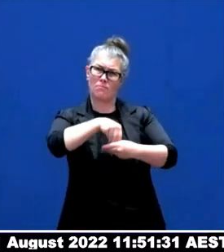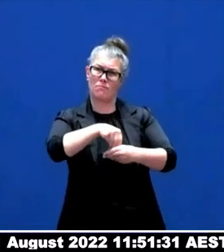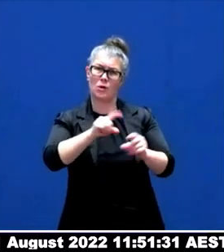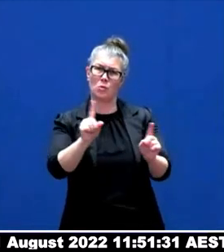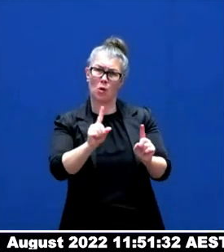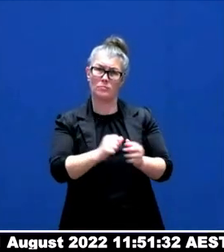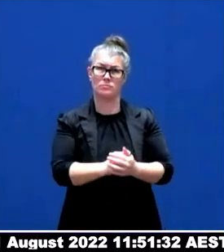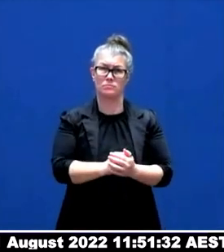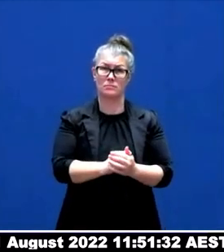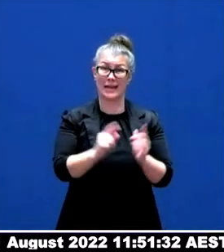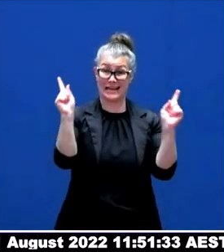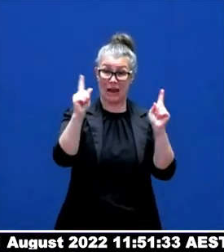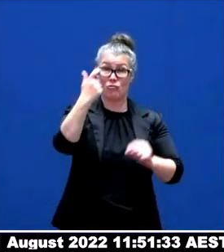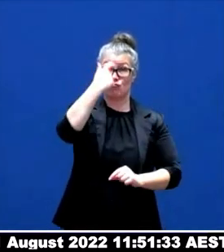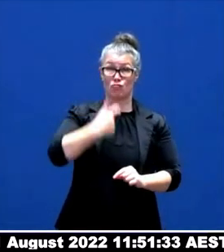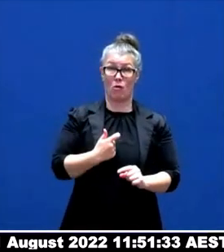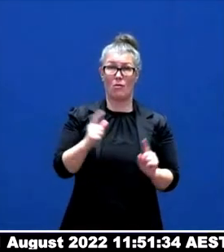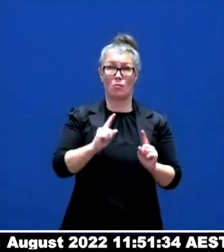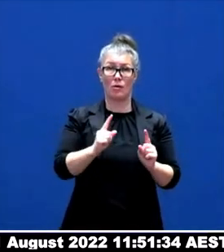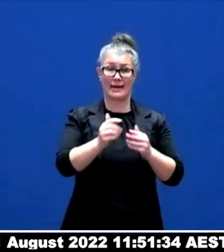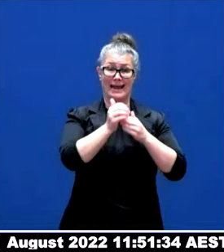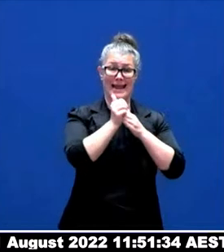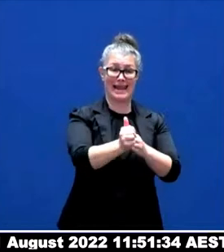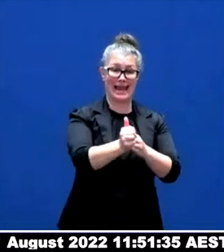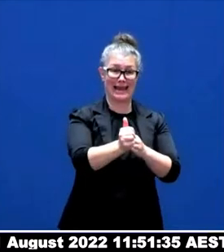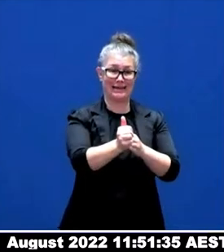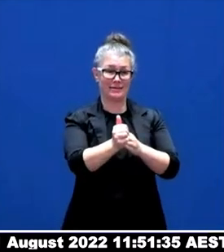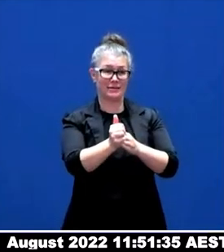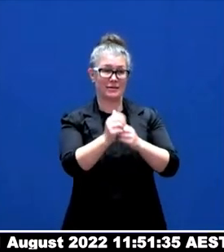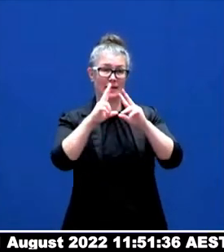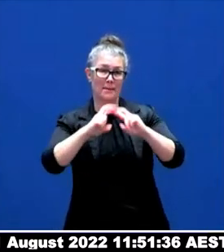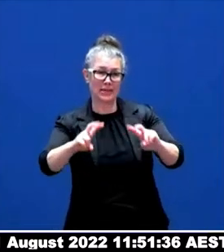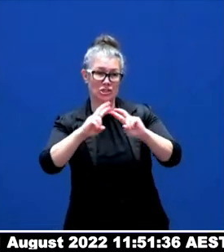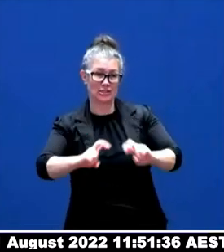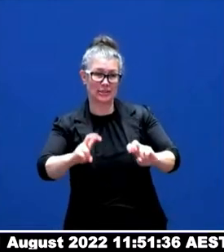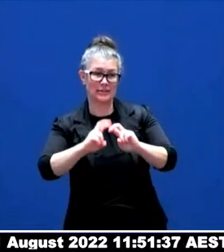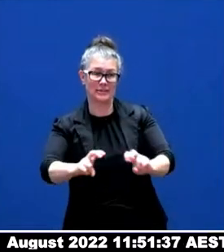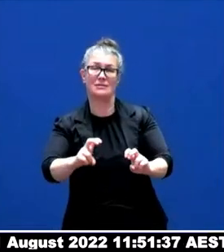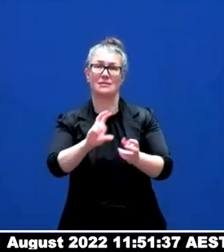role requires you to lead the commissioning of housing, homelessness, disability and